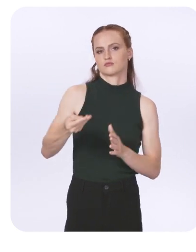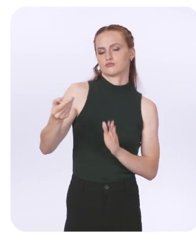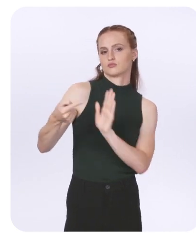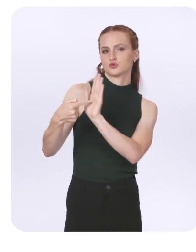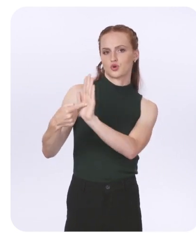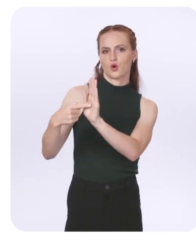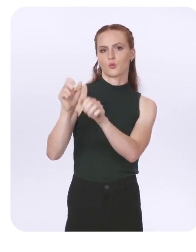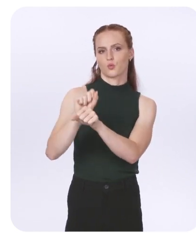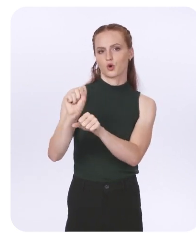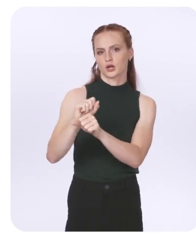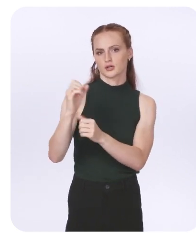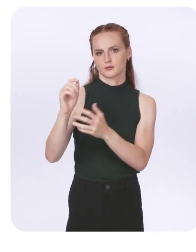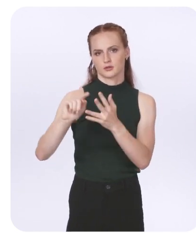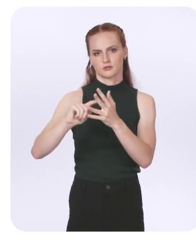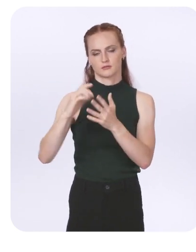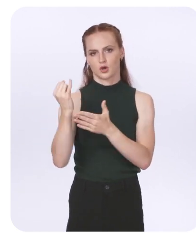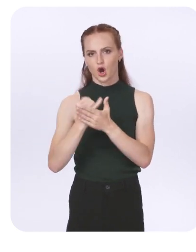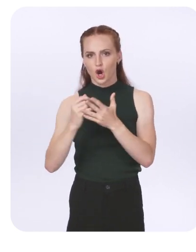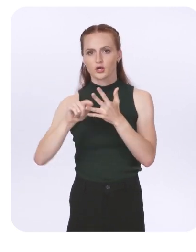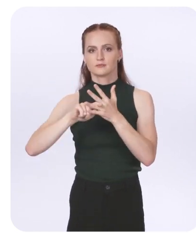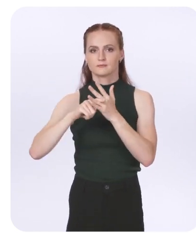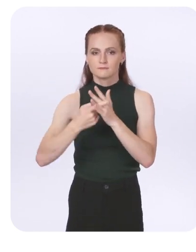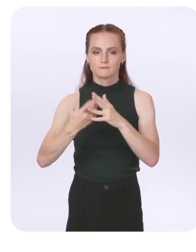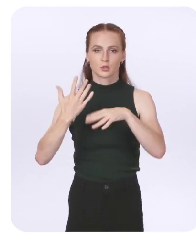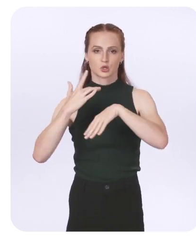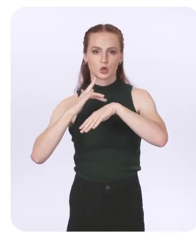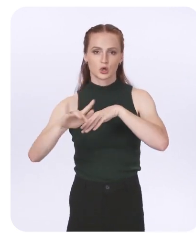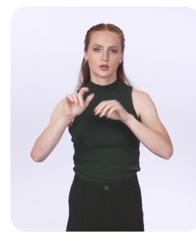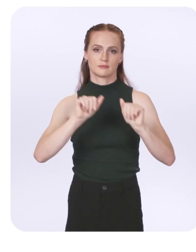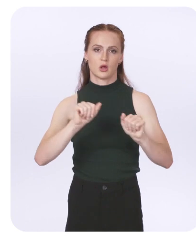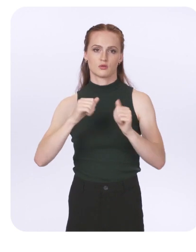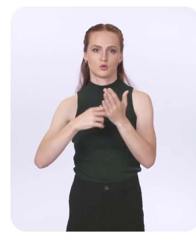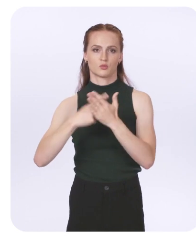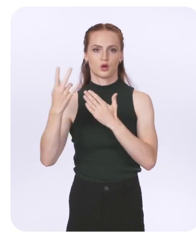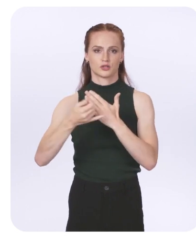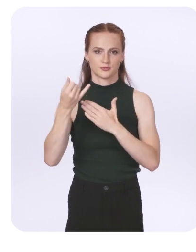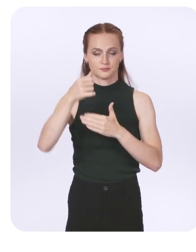into the nostalgia of the 70s and 80s. The original key art, as you can see here,